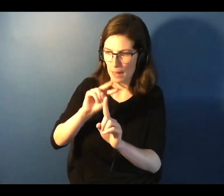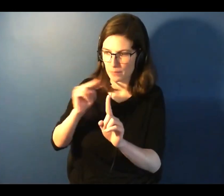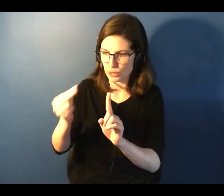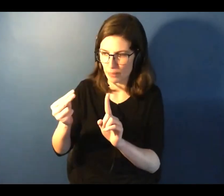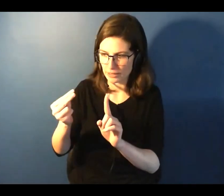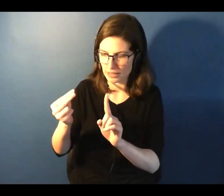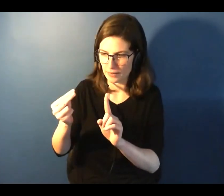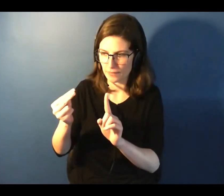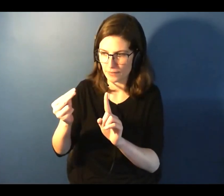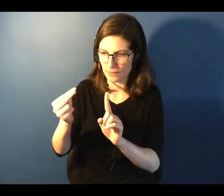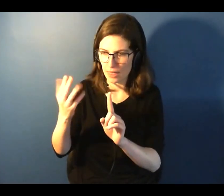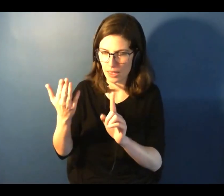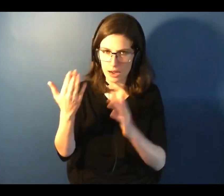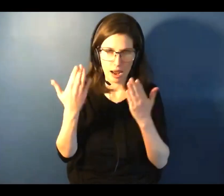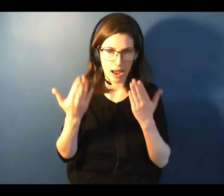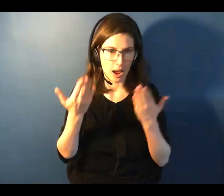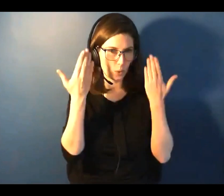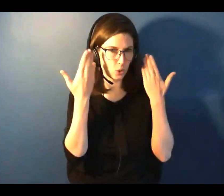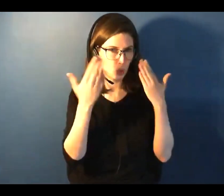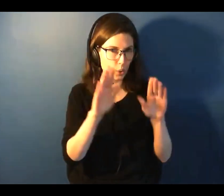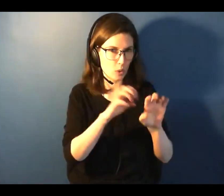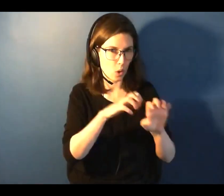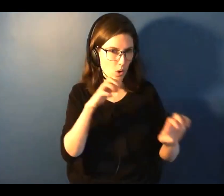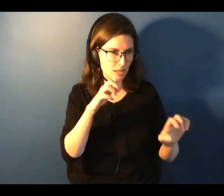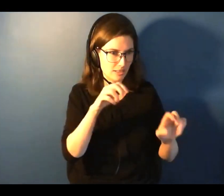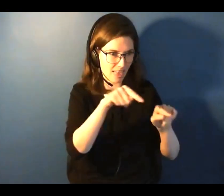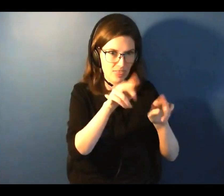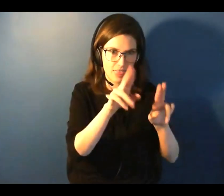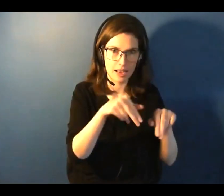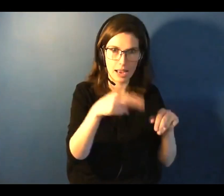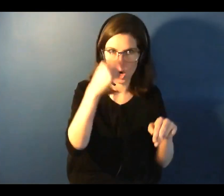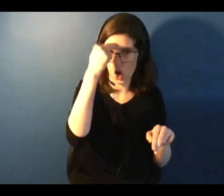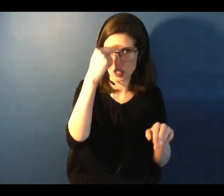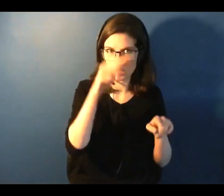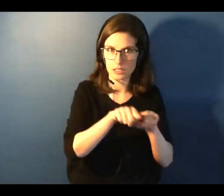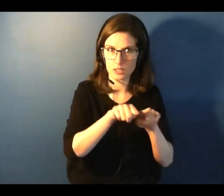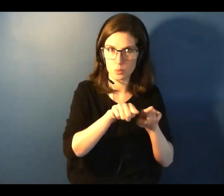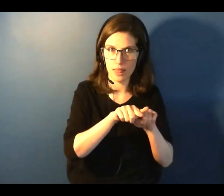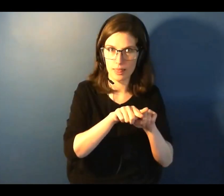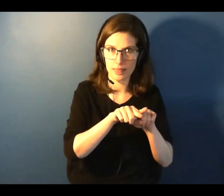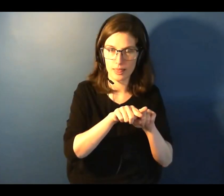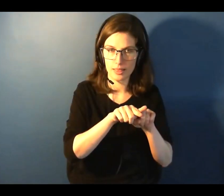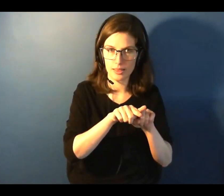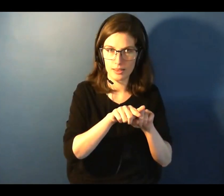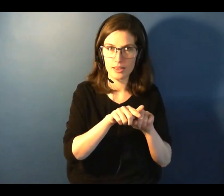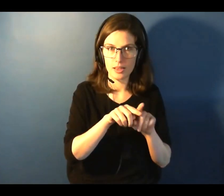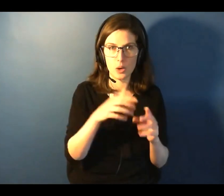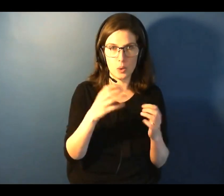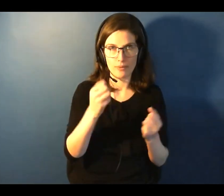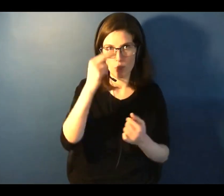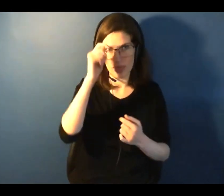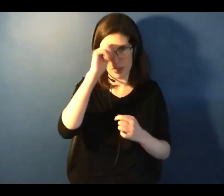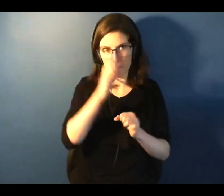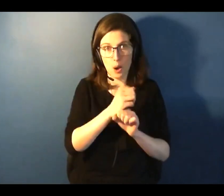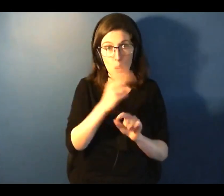the audience, you know. I mean I what I really feel is that my job as a director